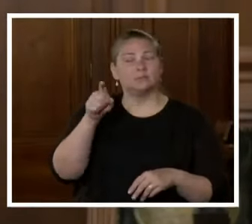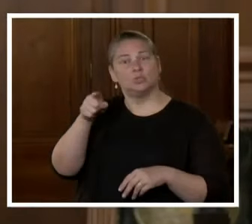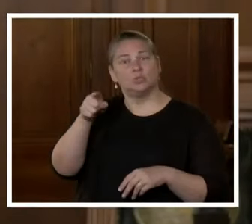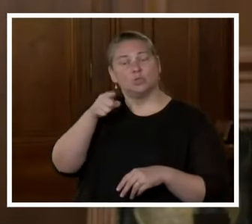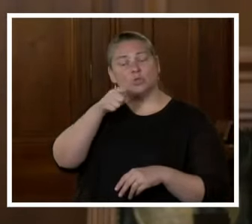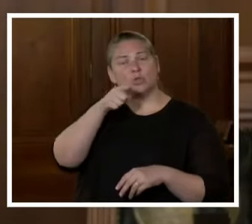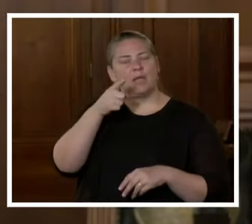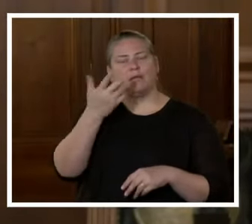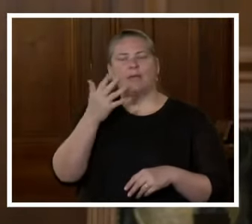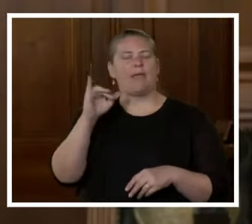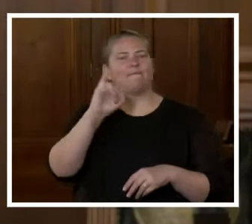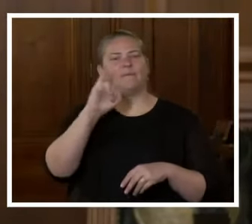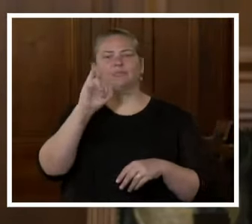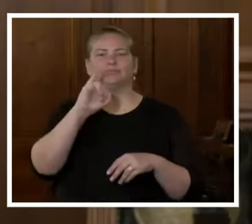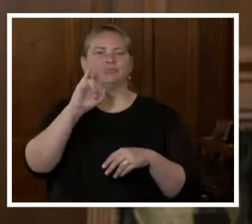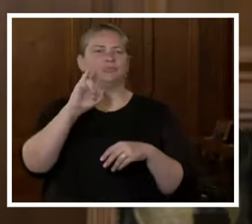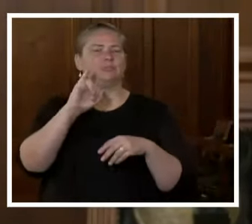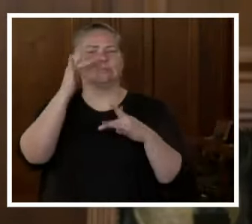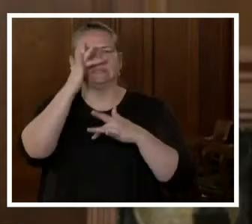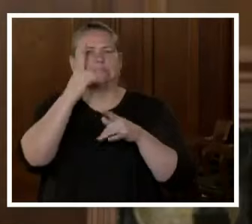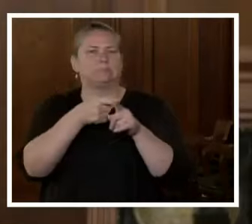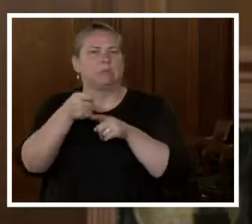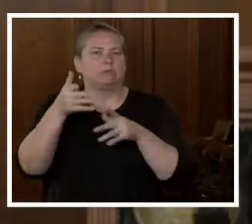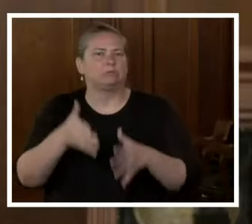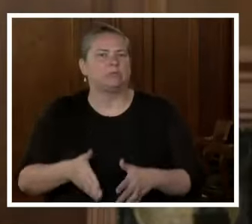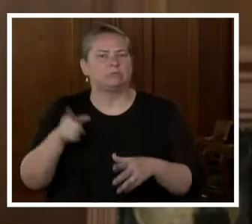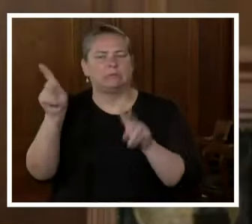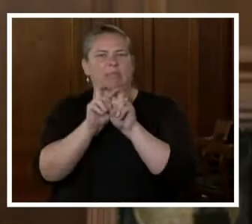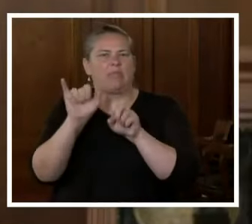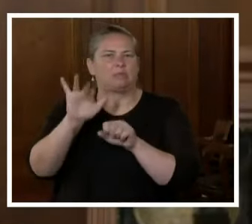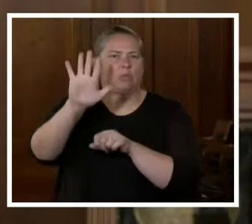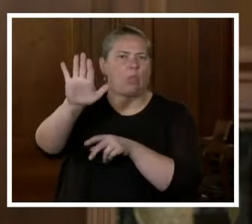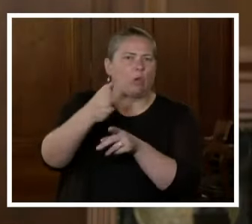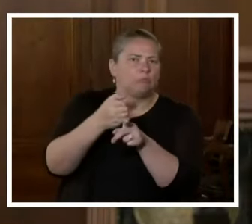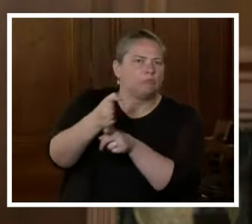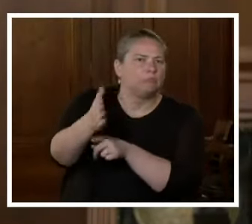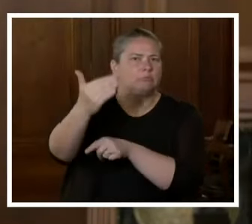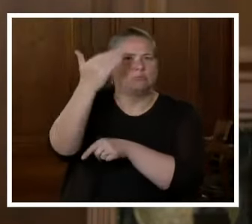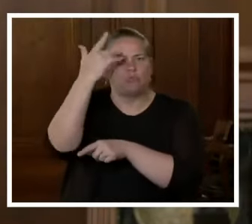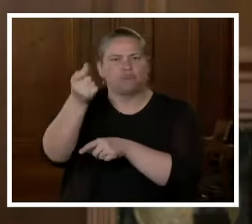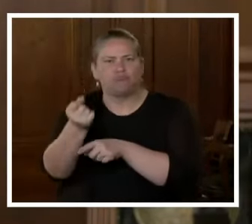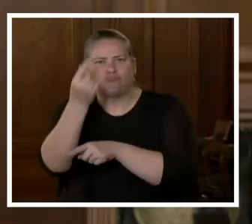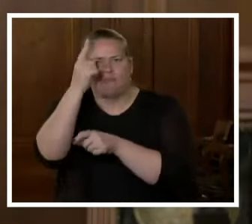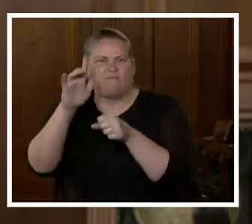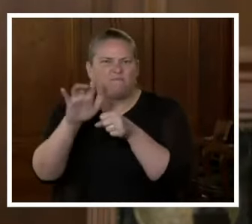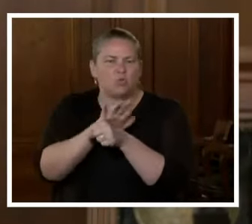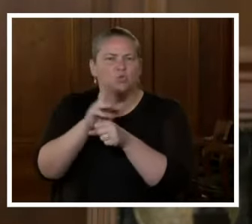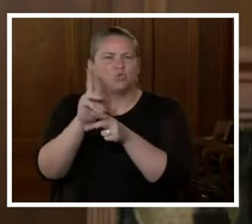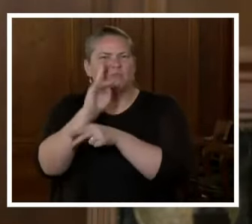[NON-AUDIBLE QUESTION]